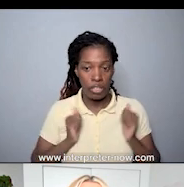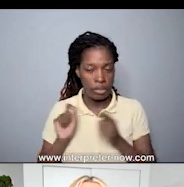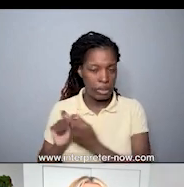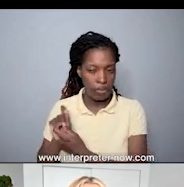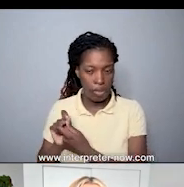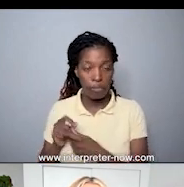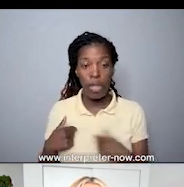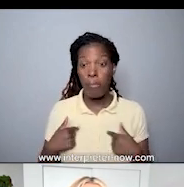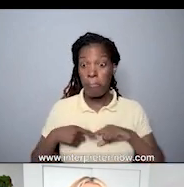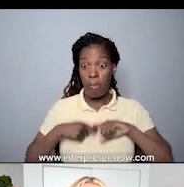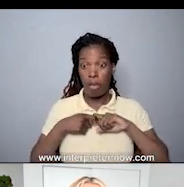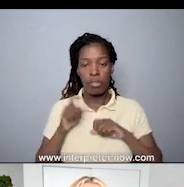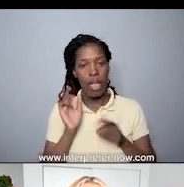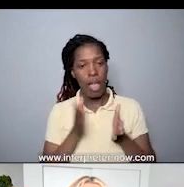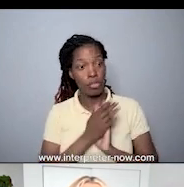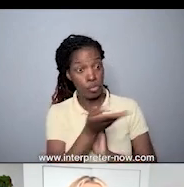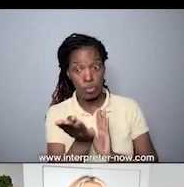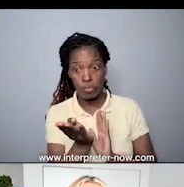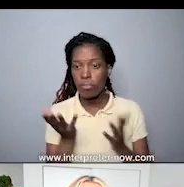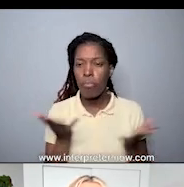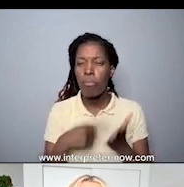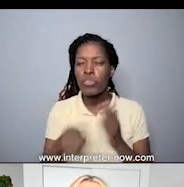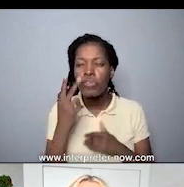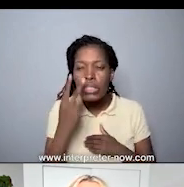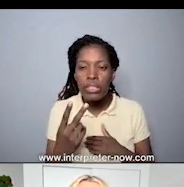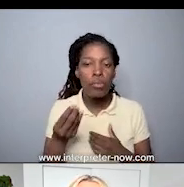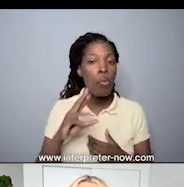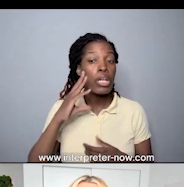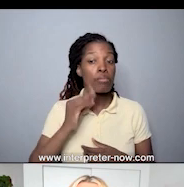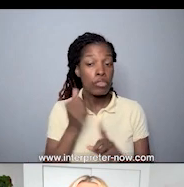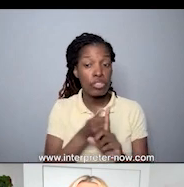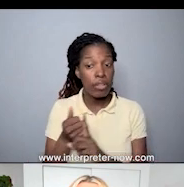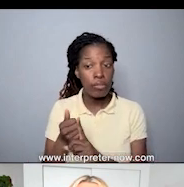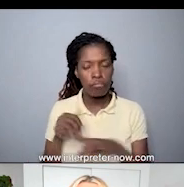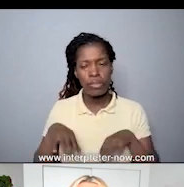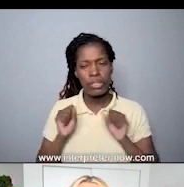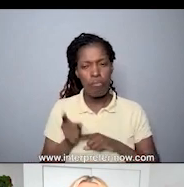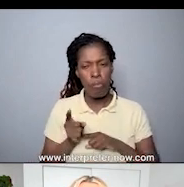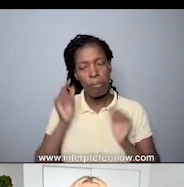I want to pause here and ask you, what microaggressions you have seen or experienced?